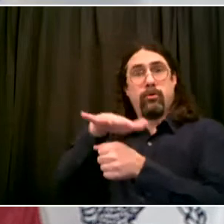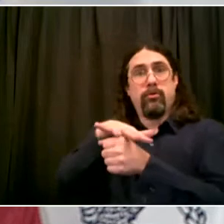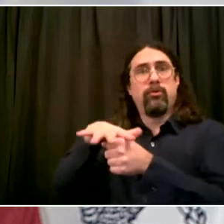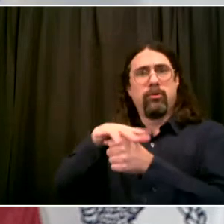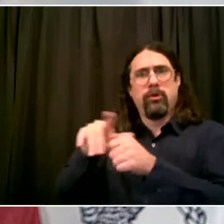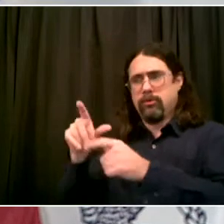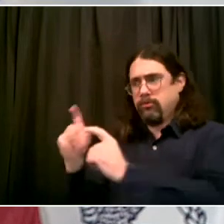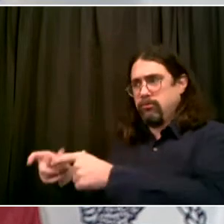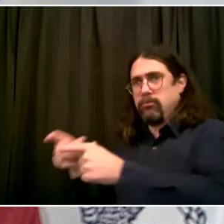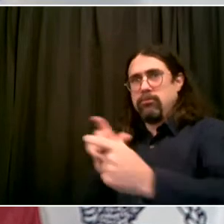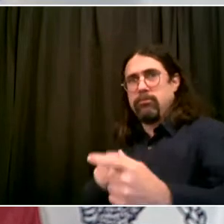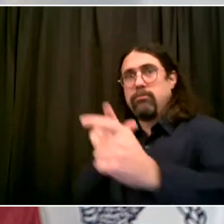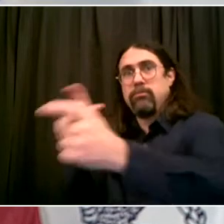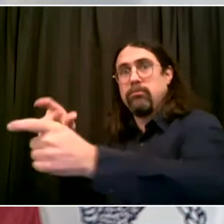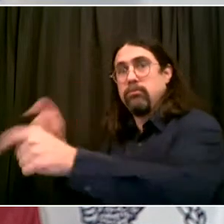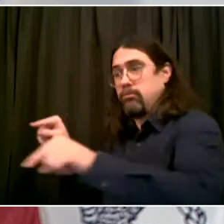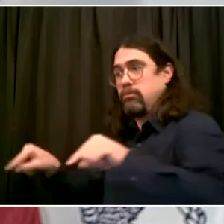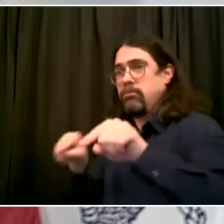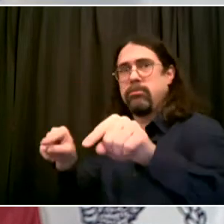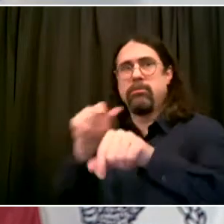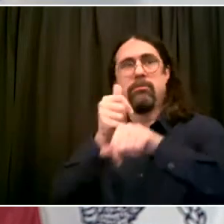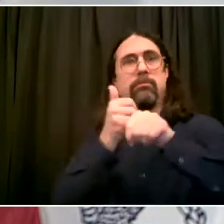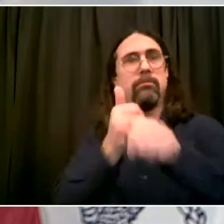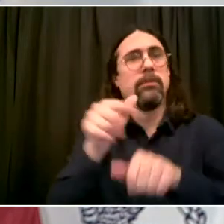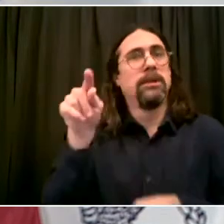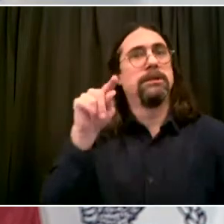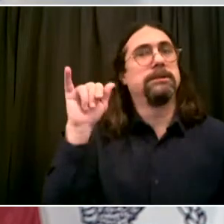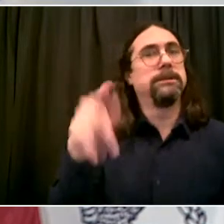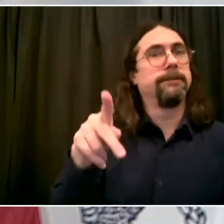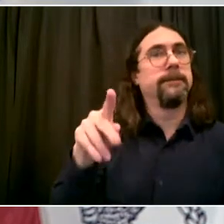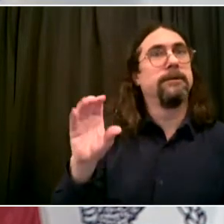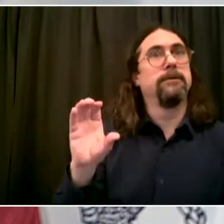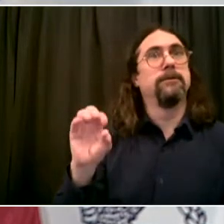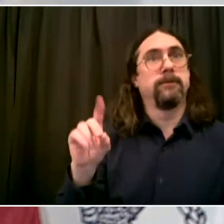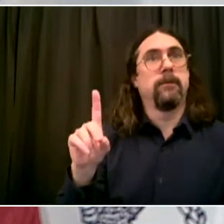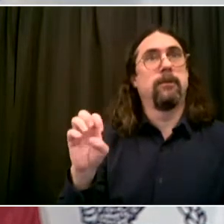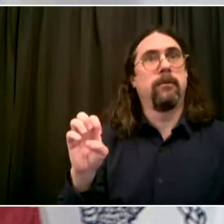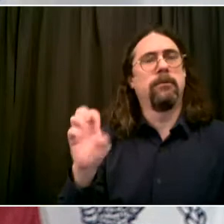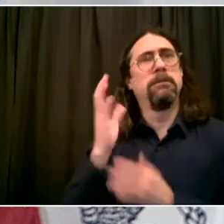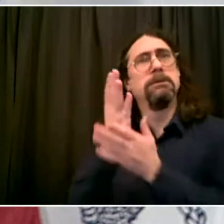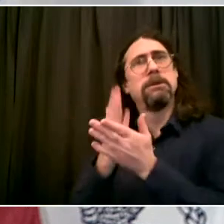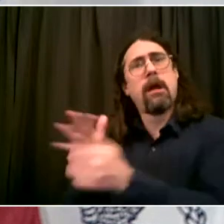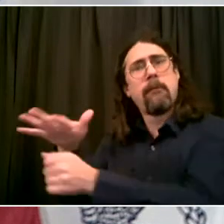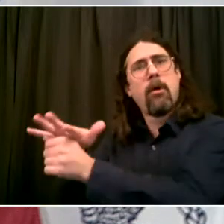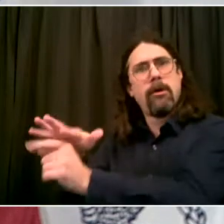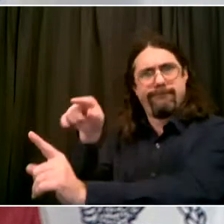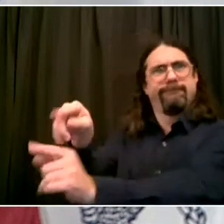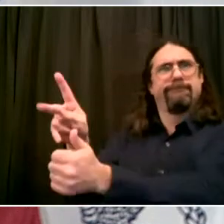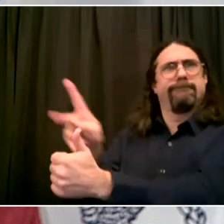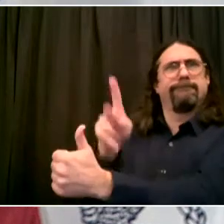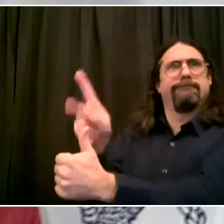CHOICE OF CERTAIN ZIP CODES AS PRIORITY ZIP CODES EVRSUS NOT PRIORITY ZIP CODES? BECAUSE WHEN YOU LOOK AT THE CITY